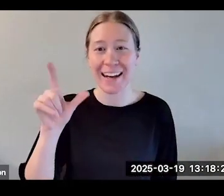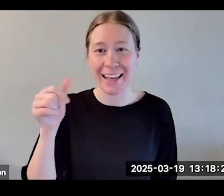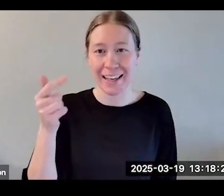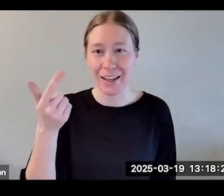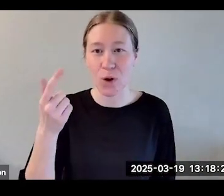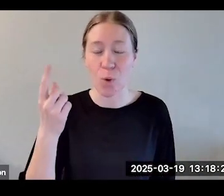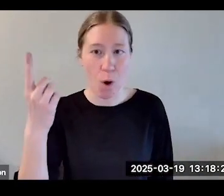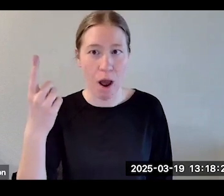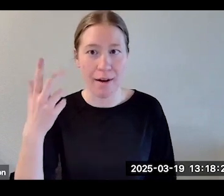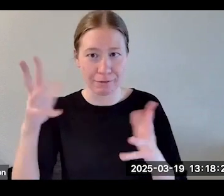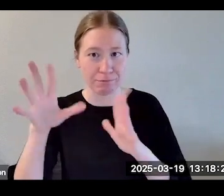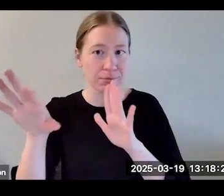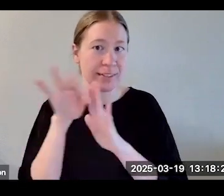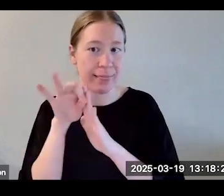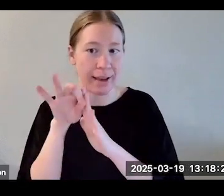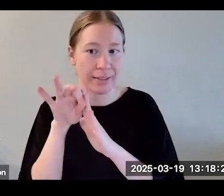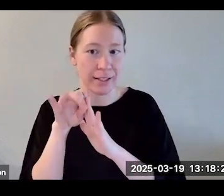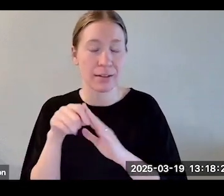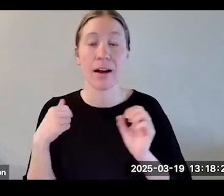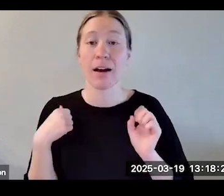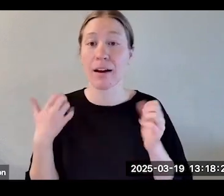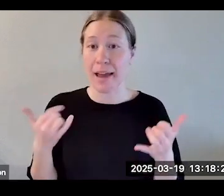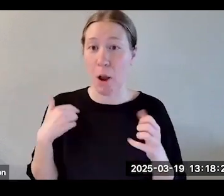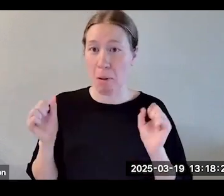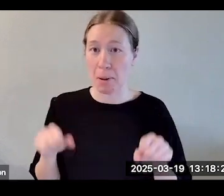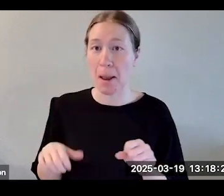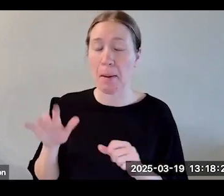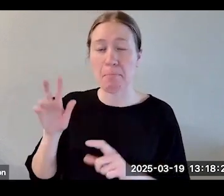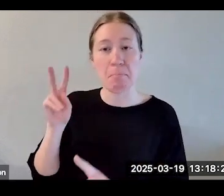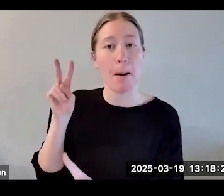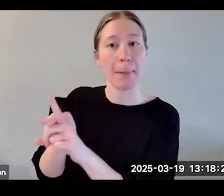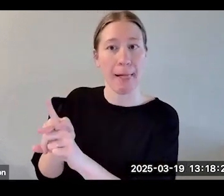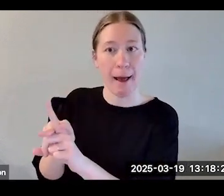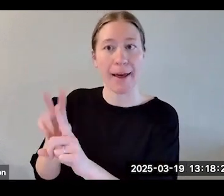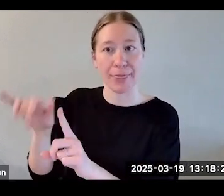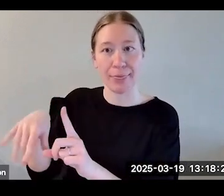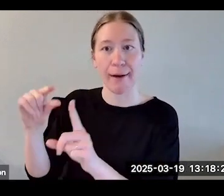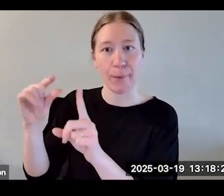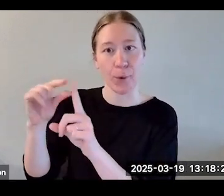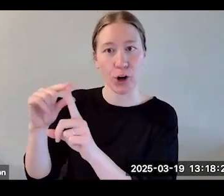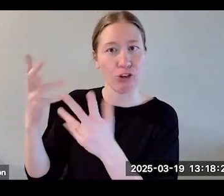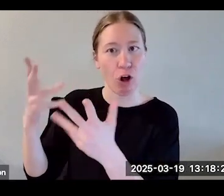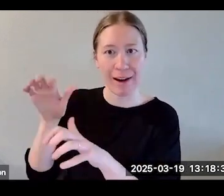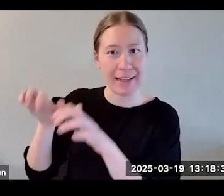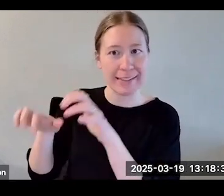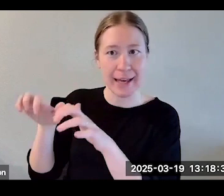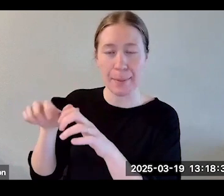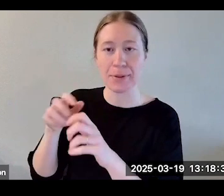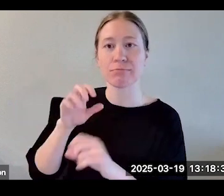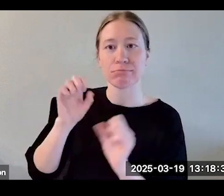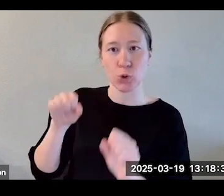and I am able to apply heading one to that preexisting text. There's also a way to update your headings